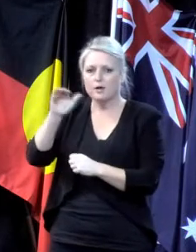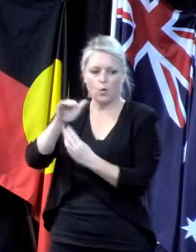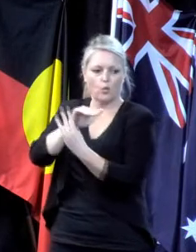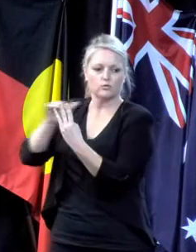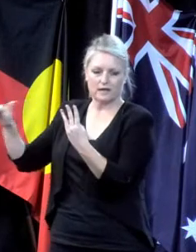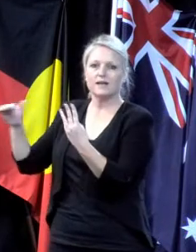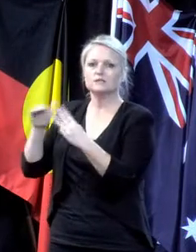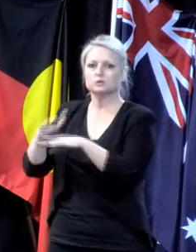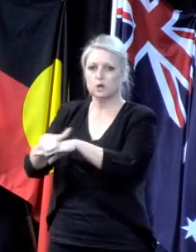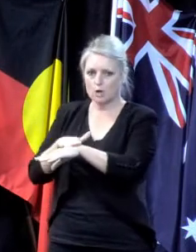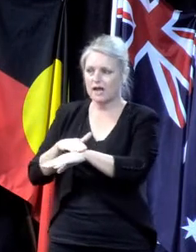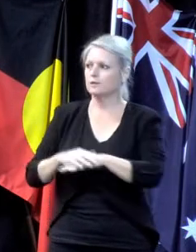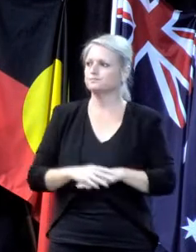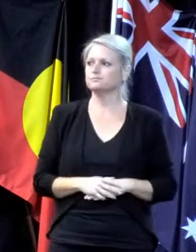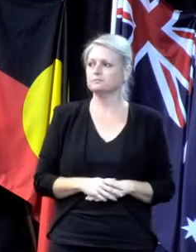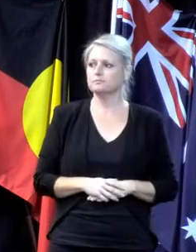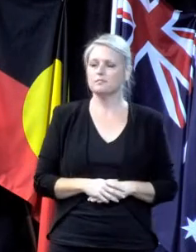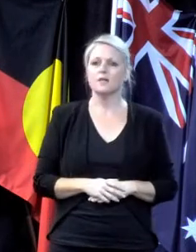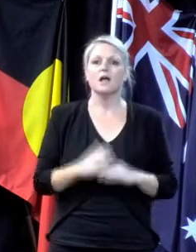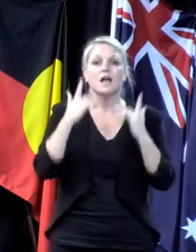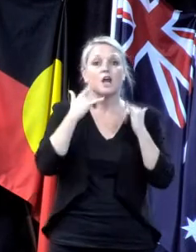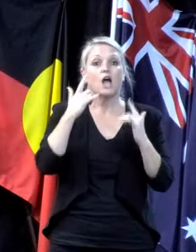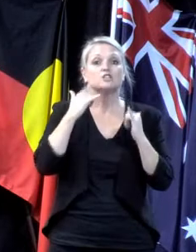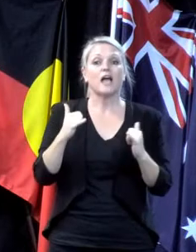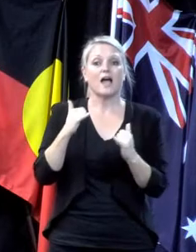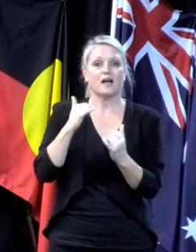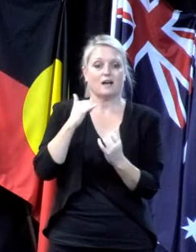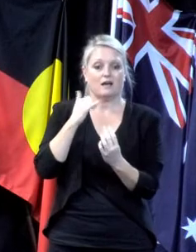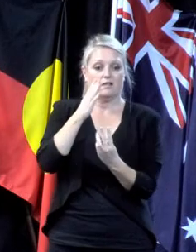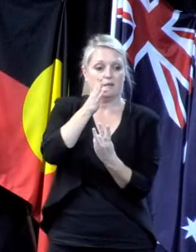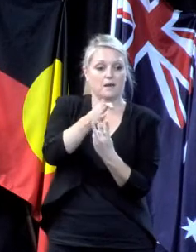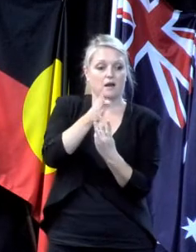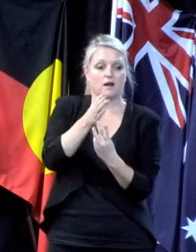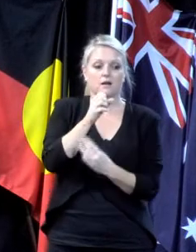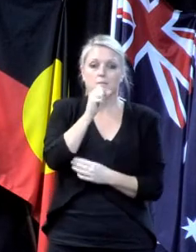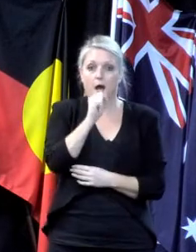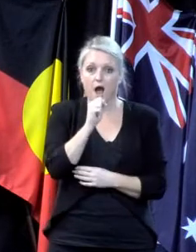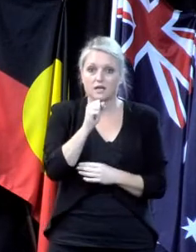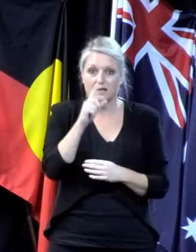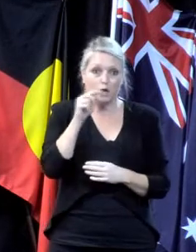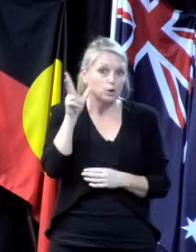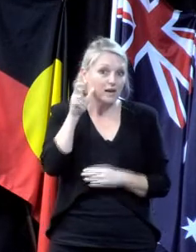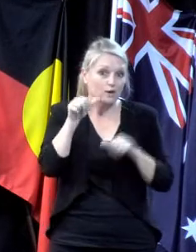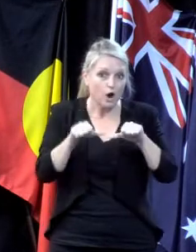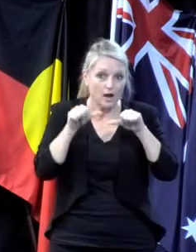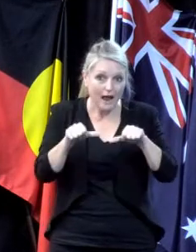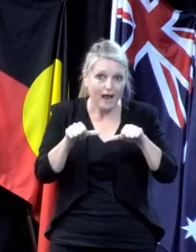is that middle mic picking up, sufficiently, the sound? Up and down. OK. So I might need you to lean in. MS PRICHARD: Yes, no trouble.